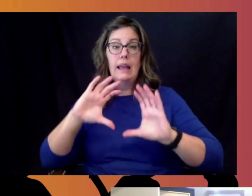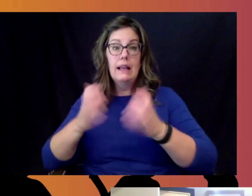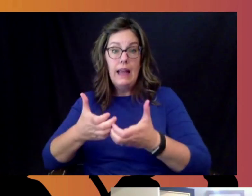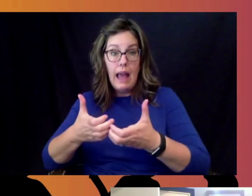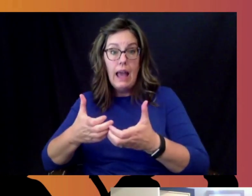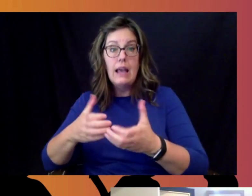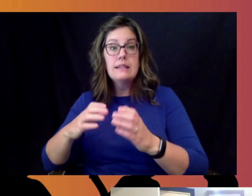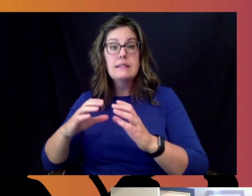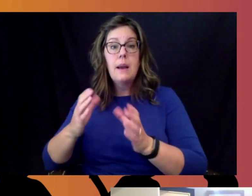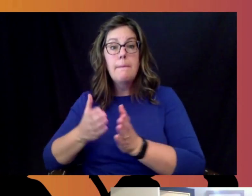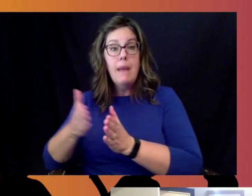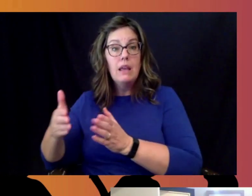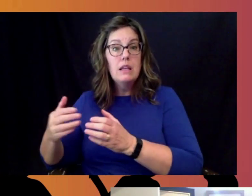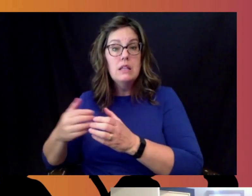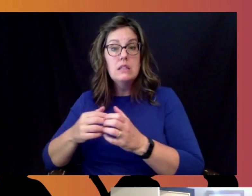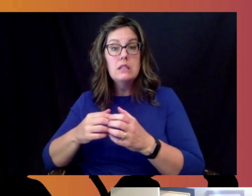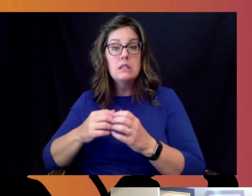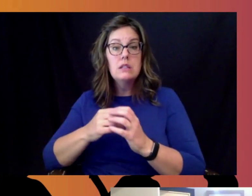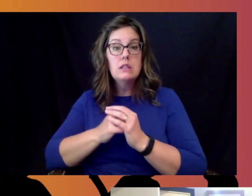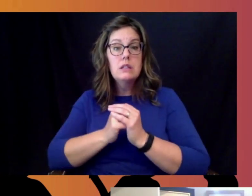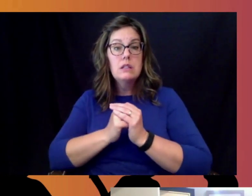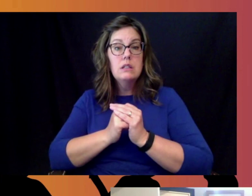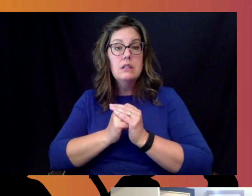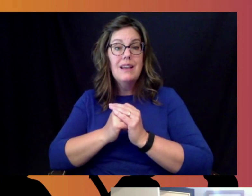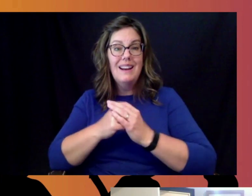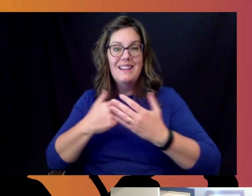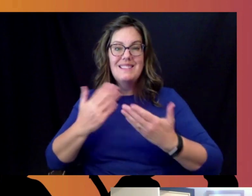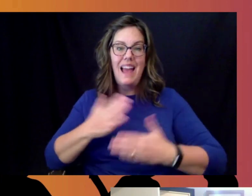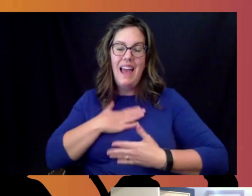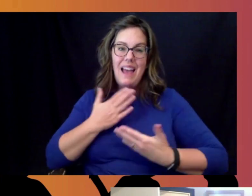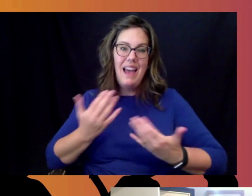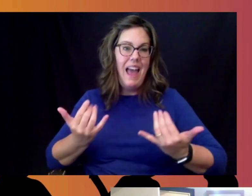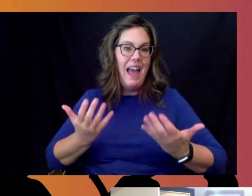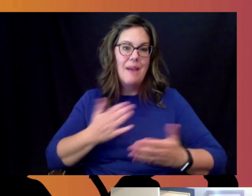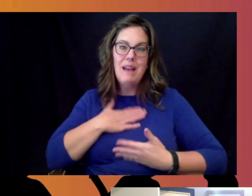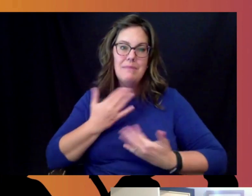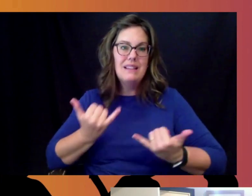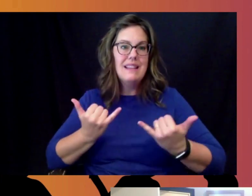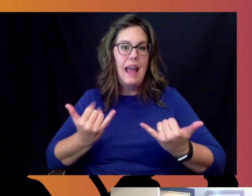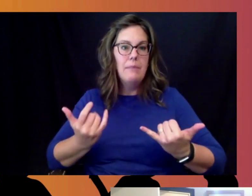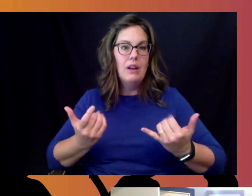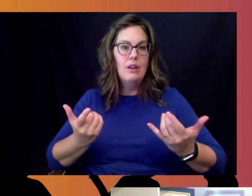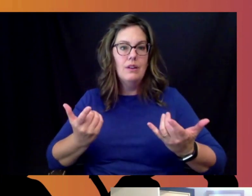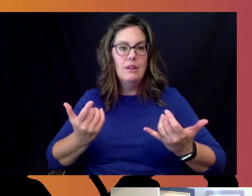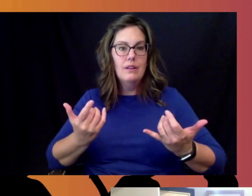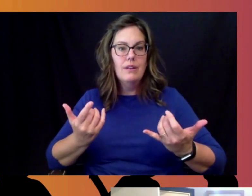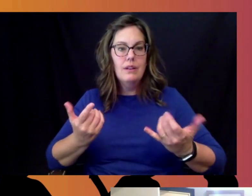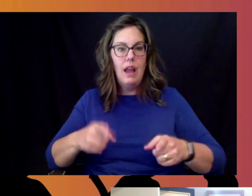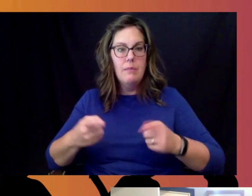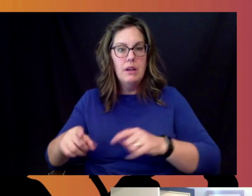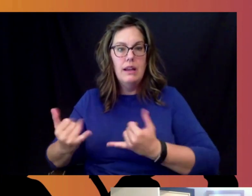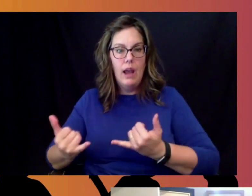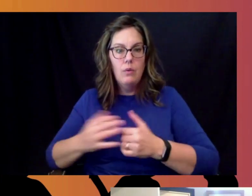right now as i speak to you so we've been you know year in year out we've been doing things